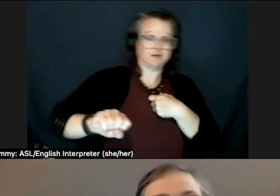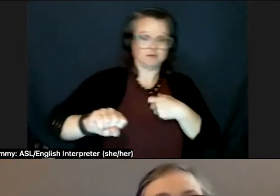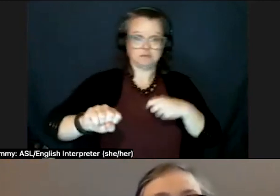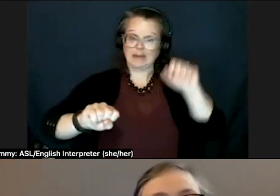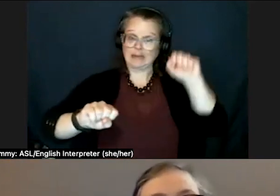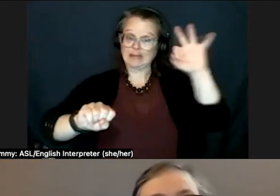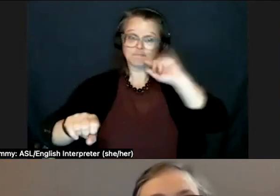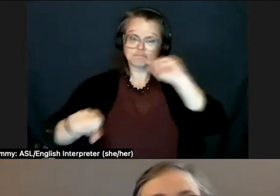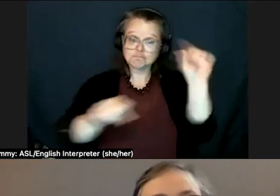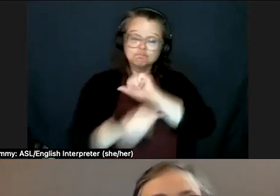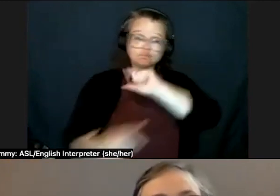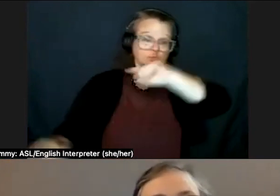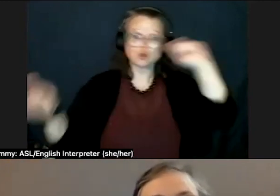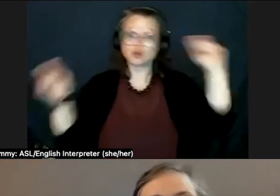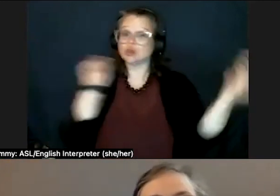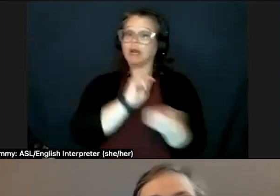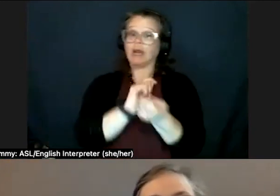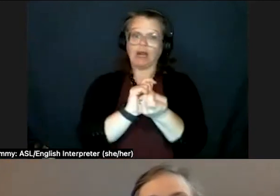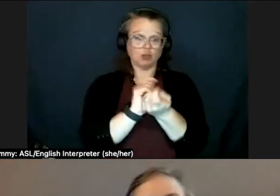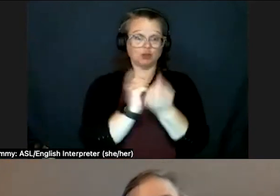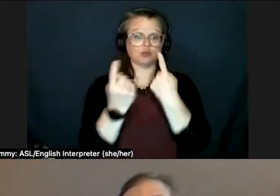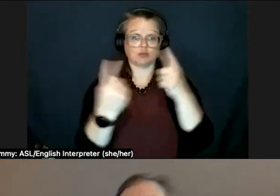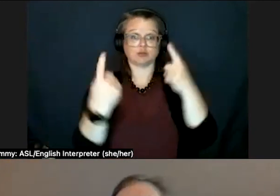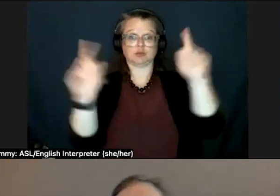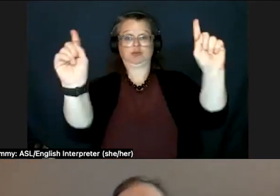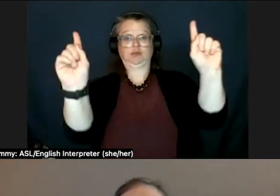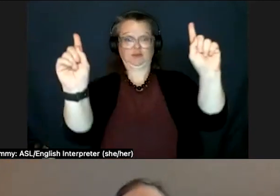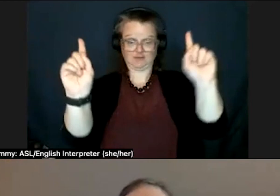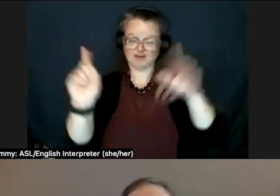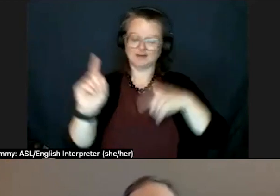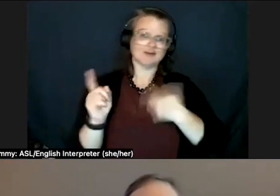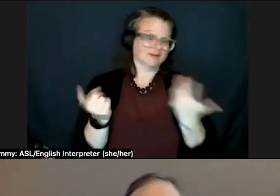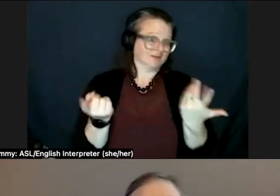Lauren: I actually think that is a great place to end. I'm looking at the time and unfortunately,